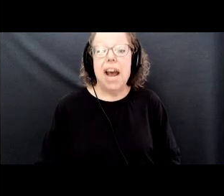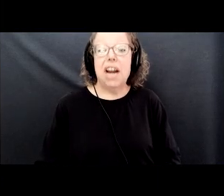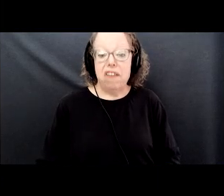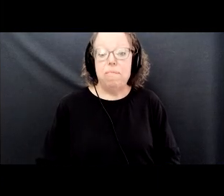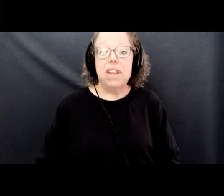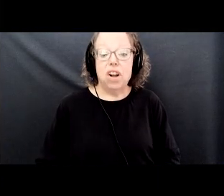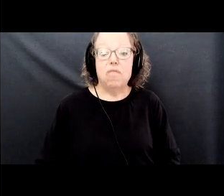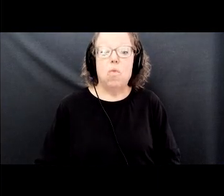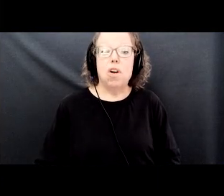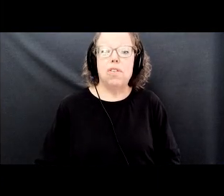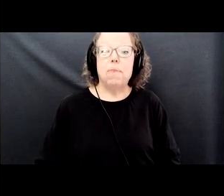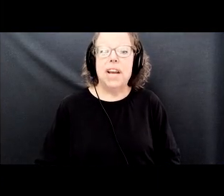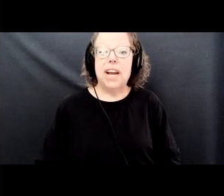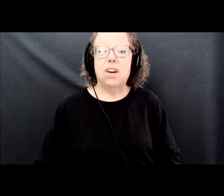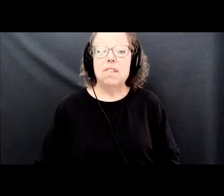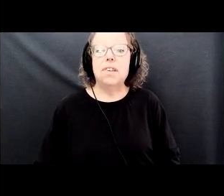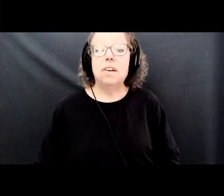and I've been there for 3 years.